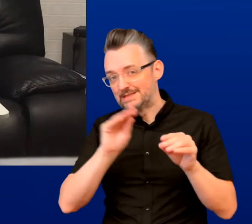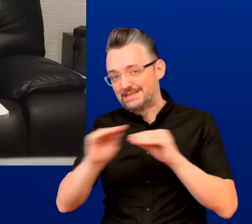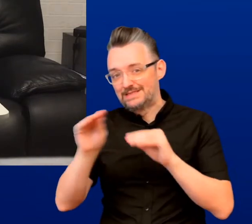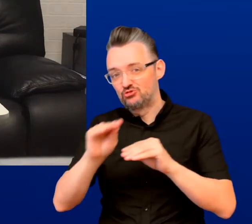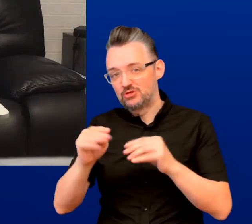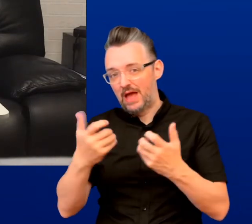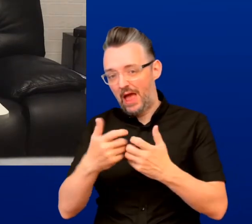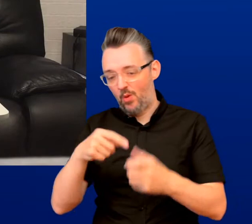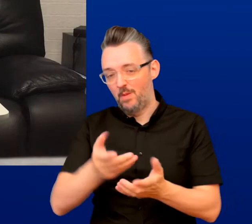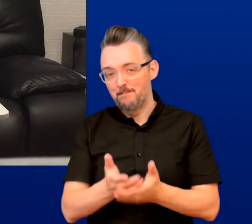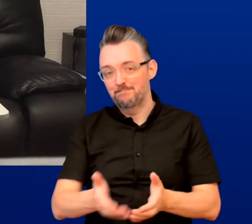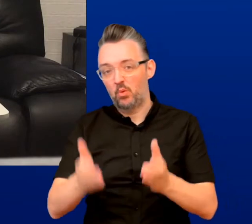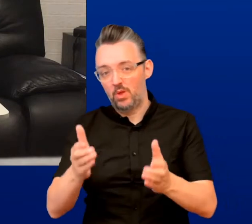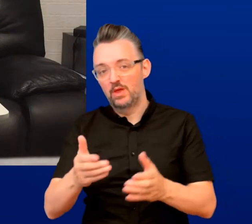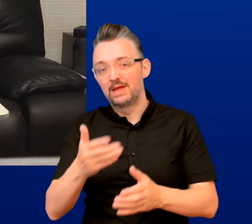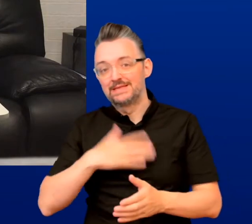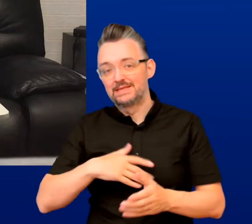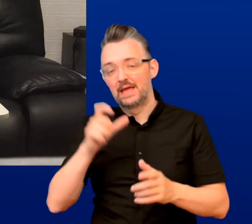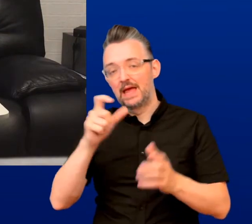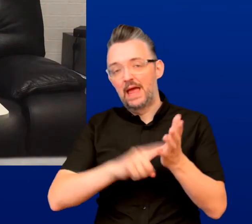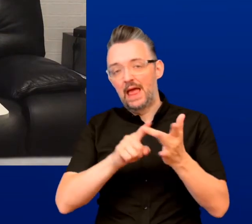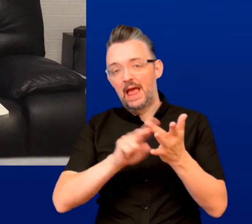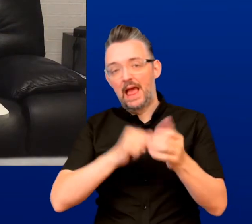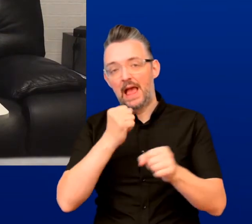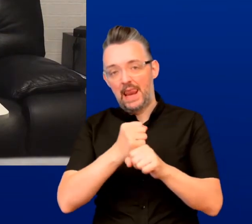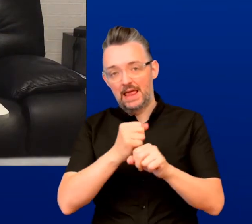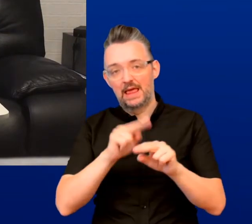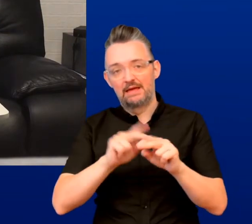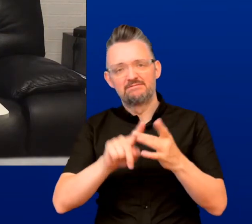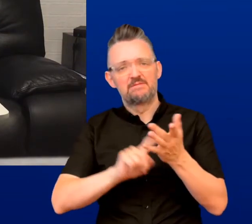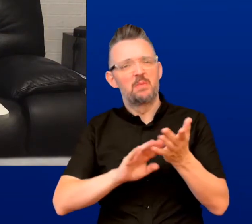what we will need is cling-film. I've got my kitchen